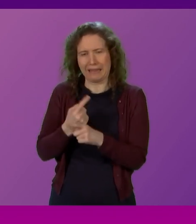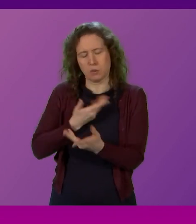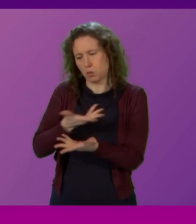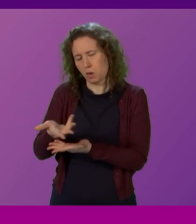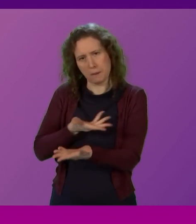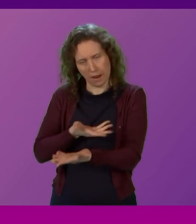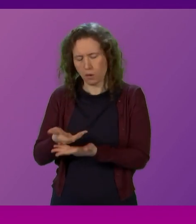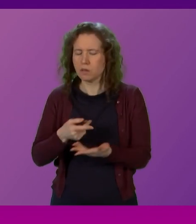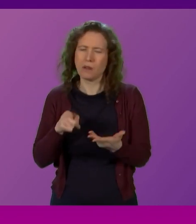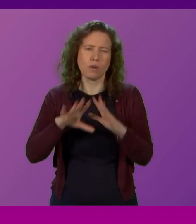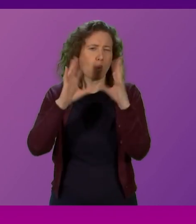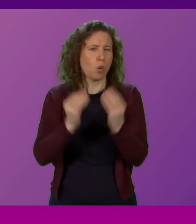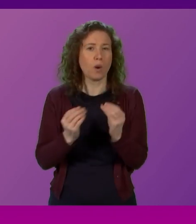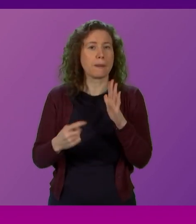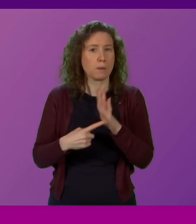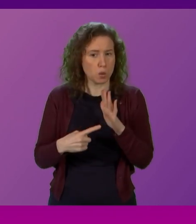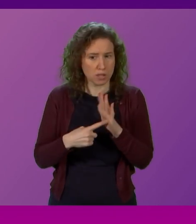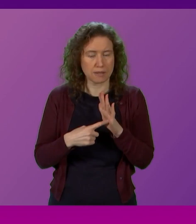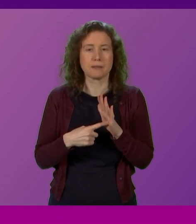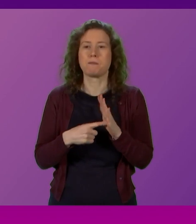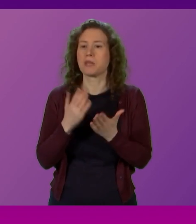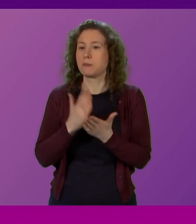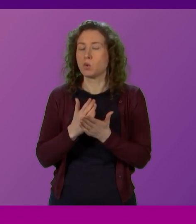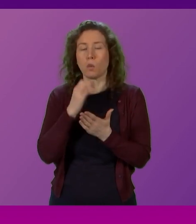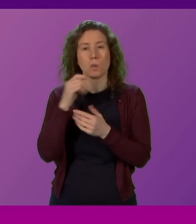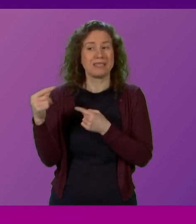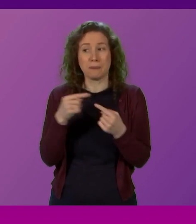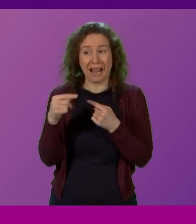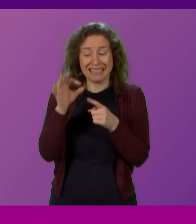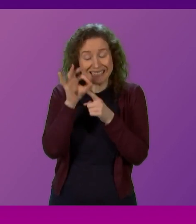I am sure that we will debate the detail of all these important issues robustly in the